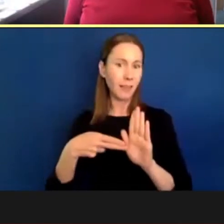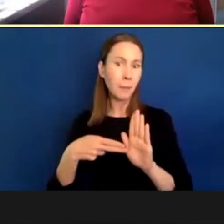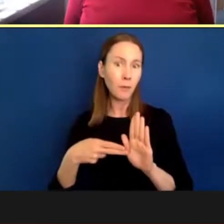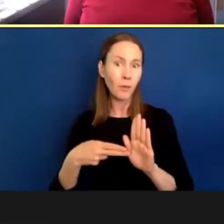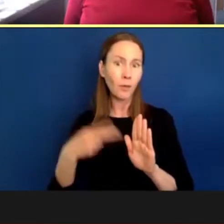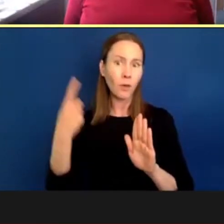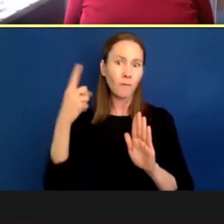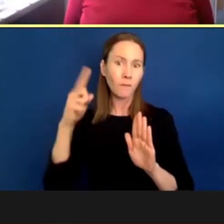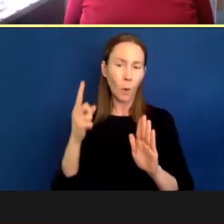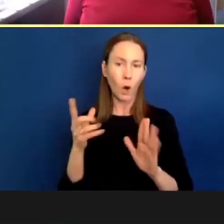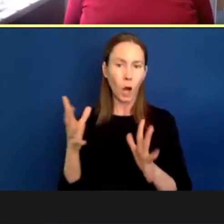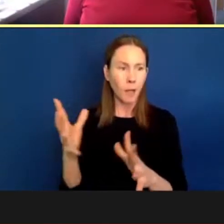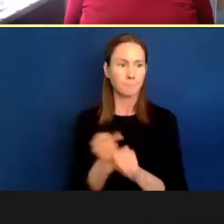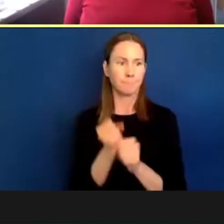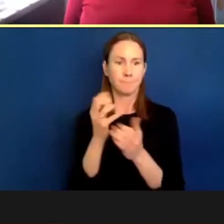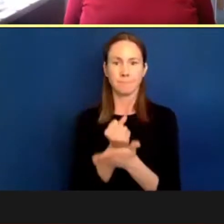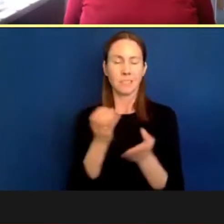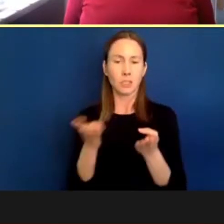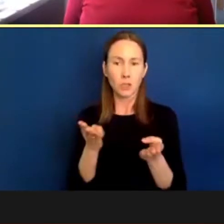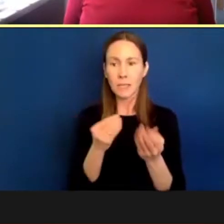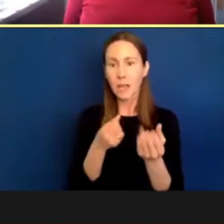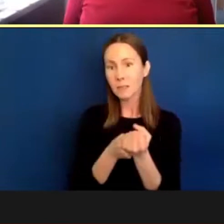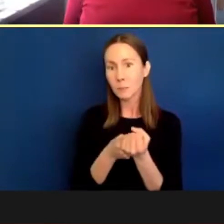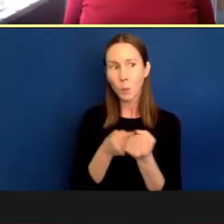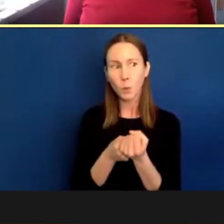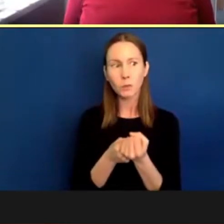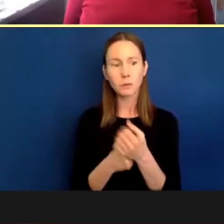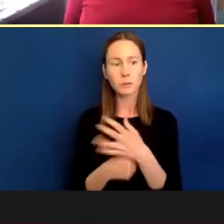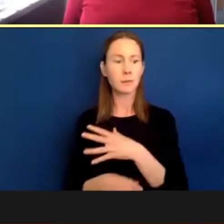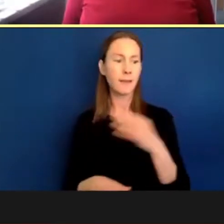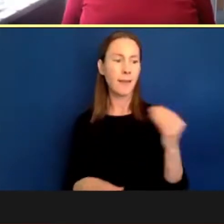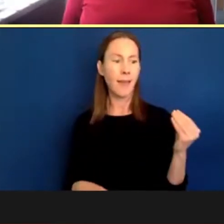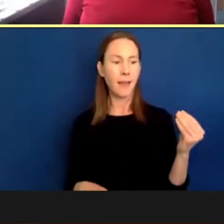get services and supports.